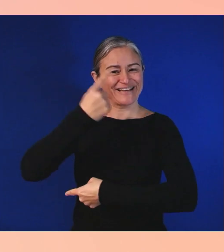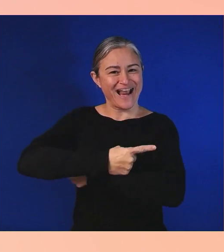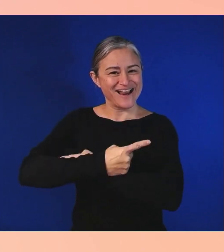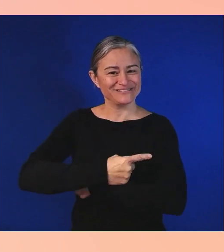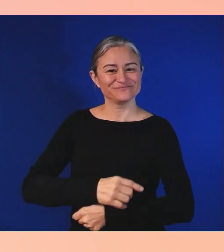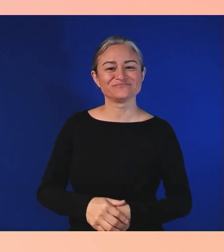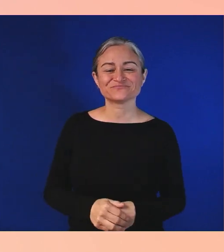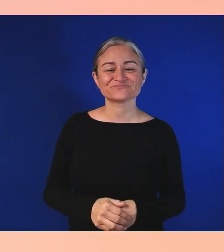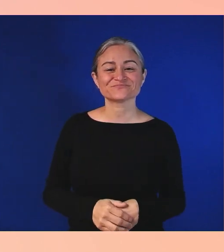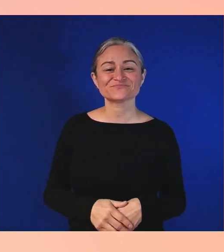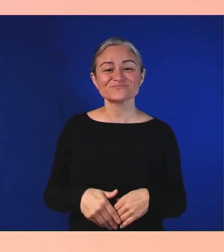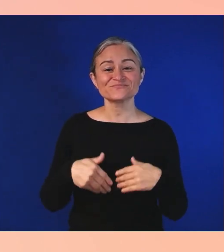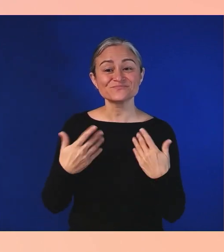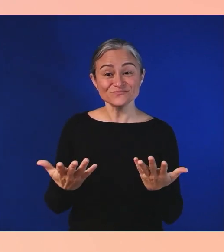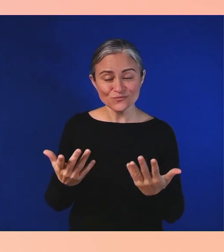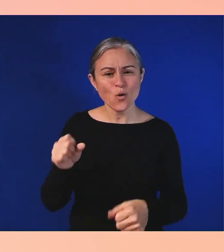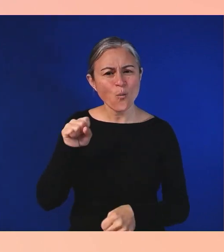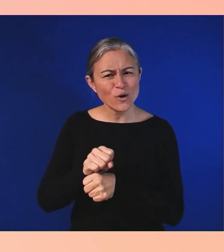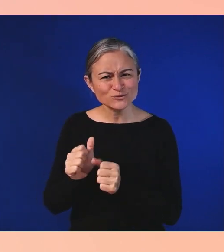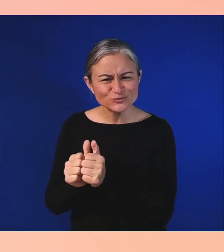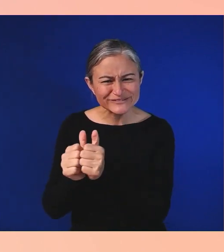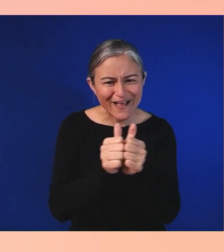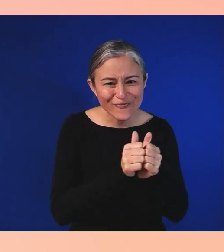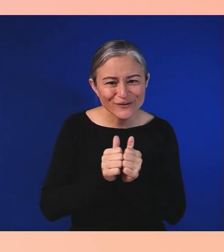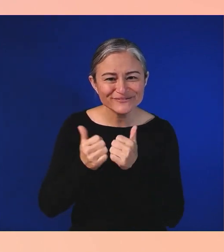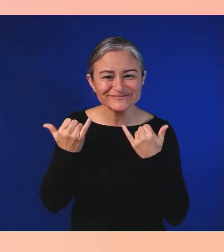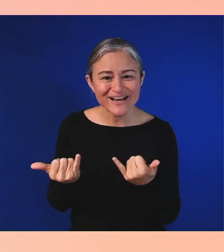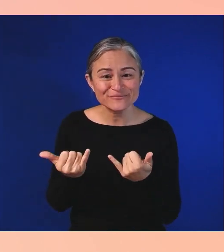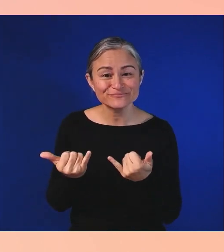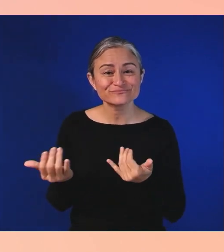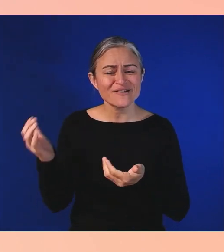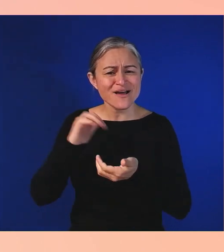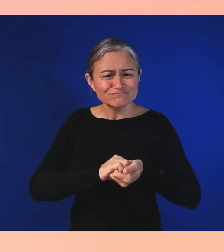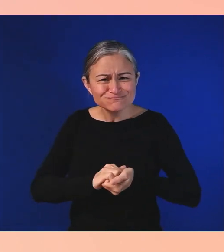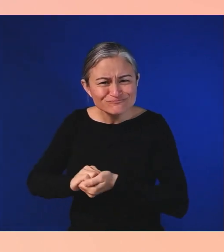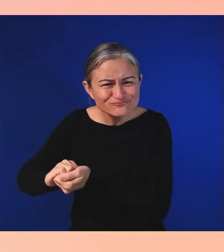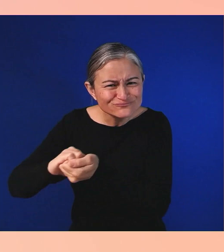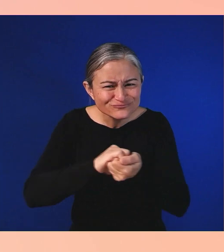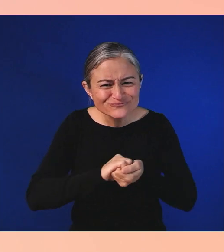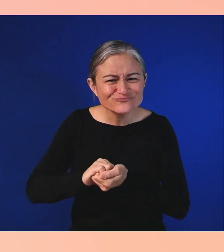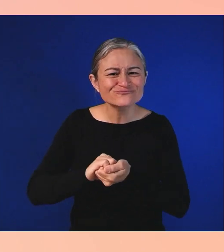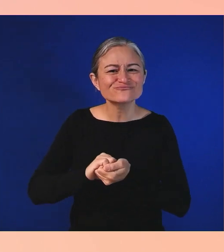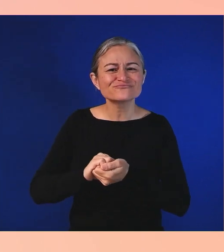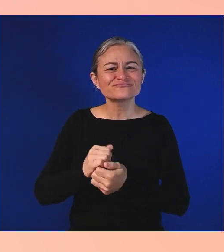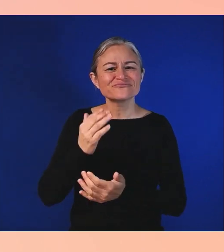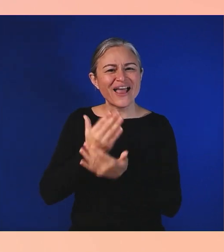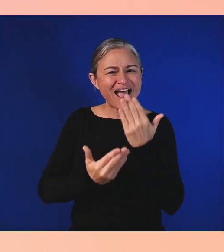our hands and create a world that is truly grand.